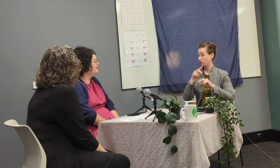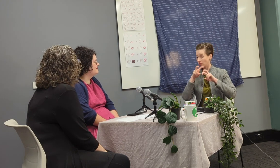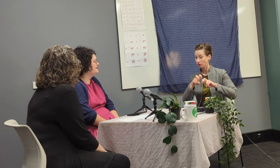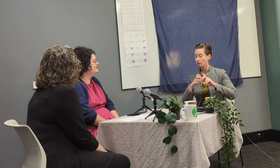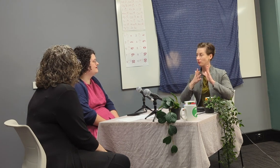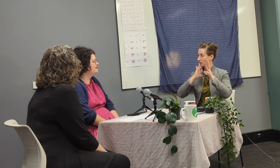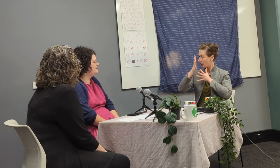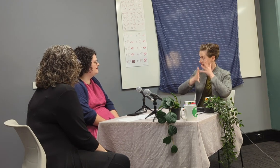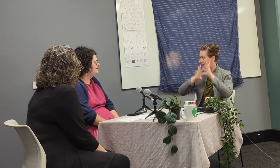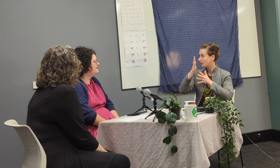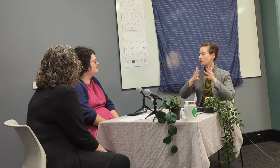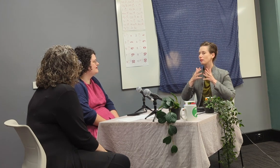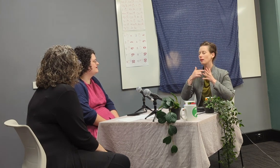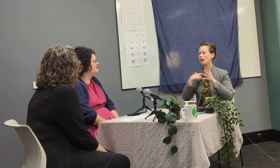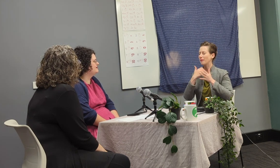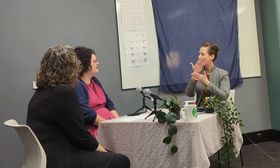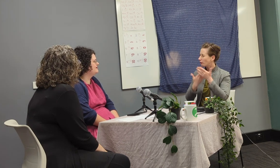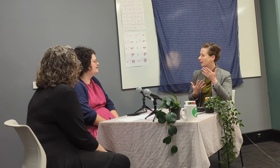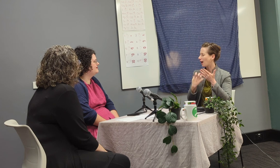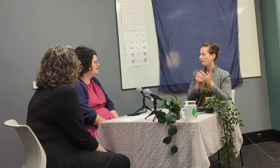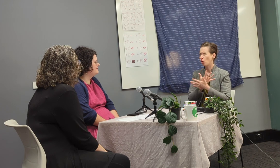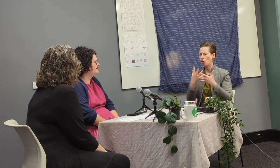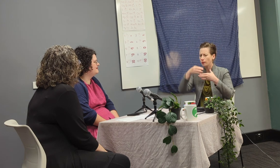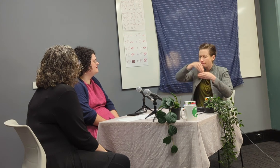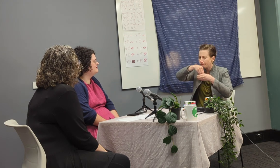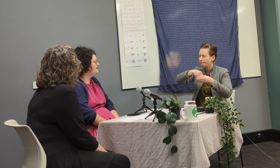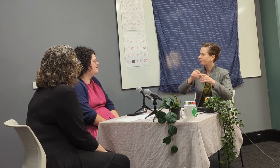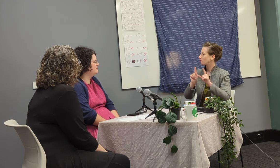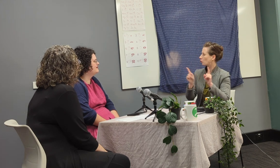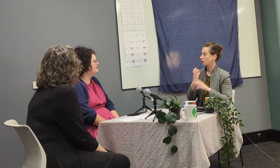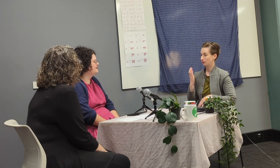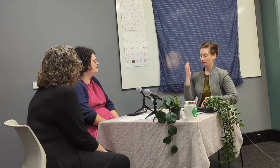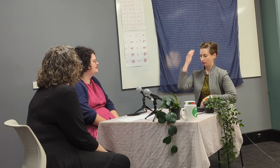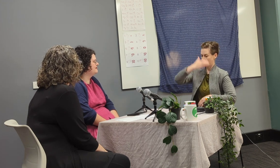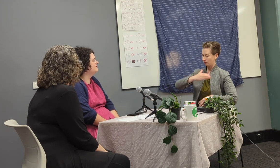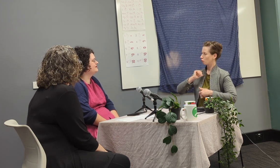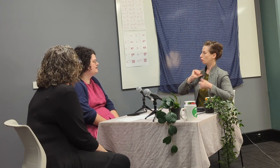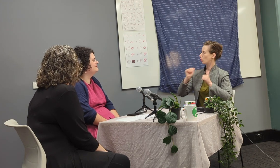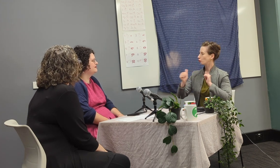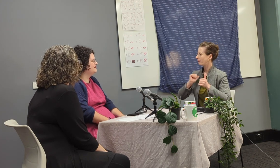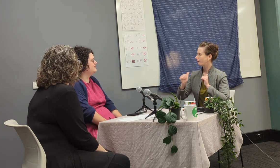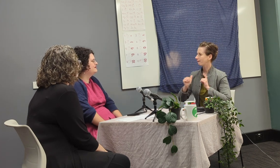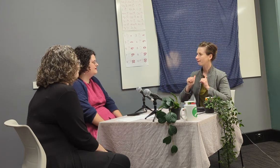Because the research that was being done in sign, narratives have a lot of components.